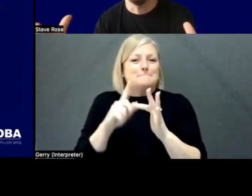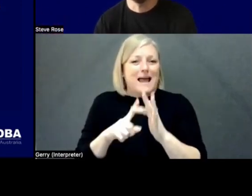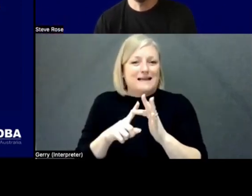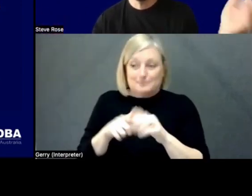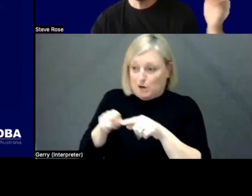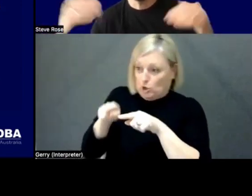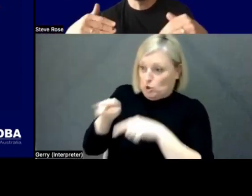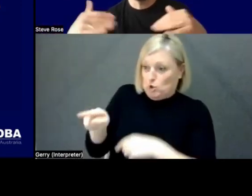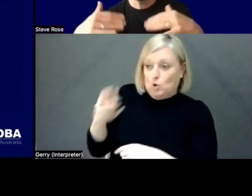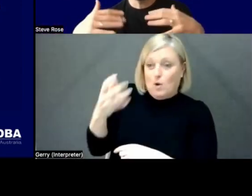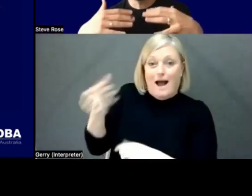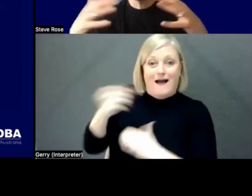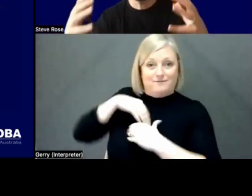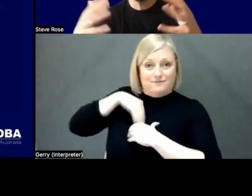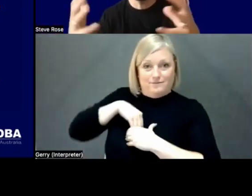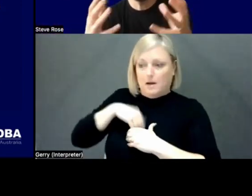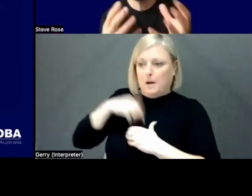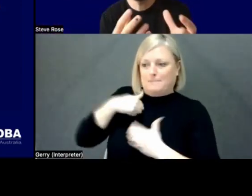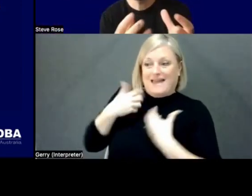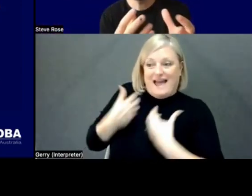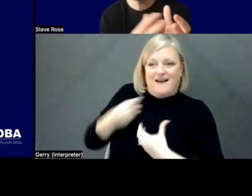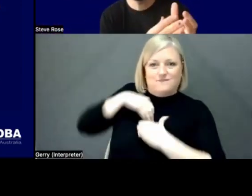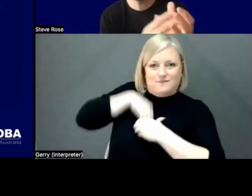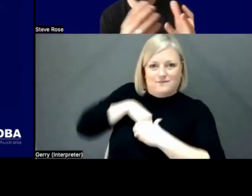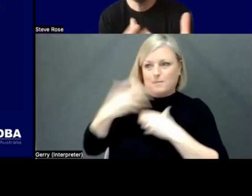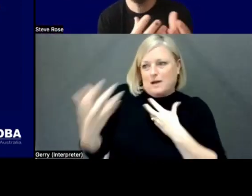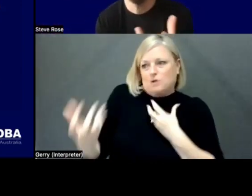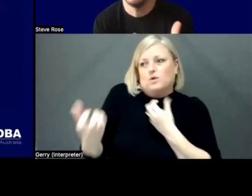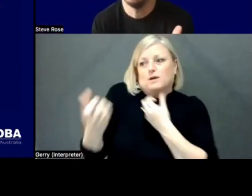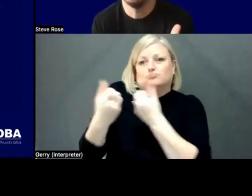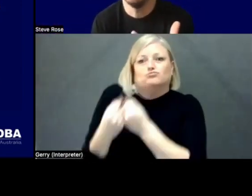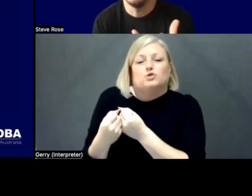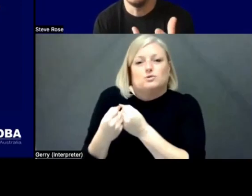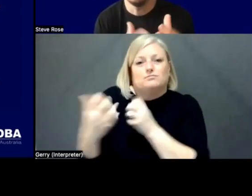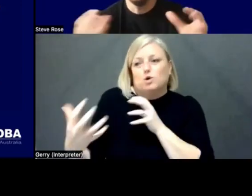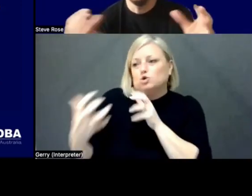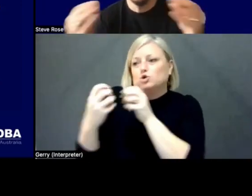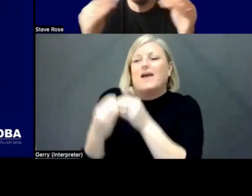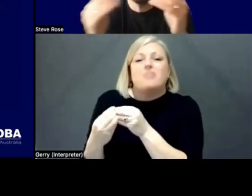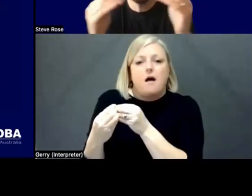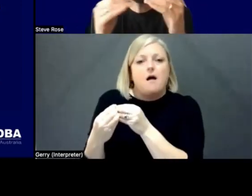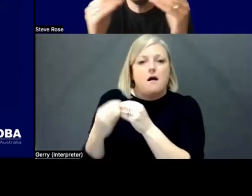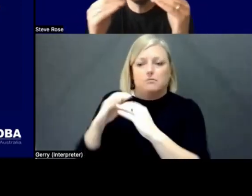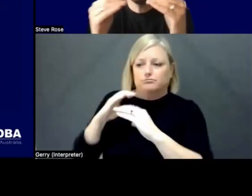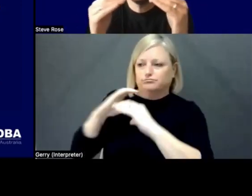party. We are both bringing something that's helpful here and that's where we are going